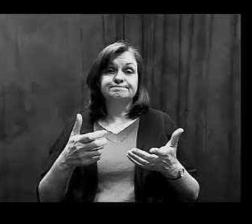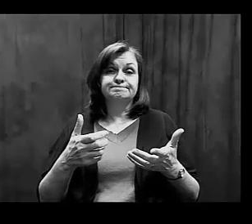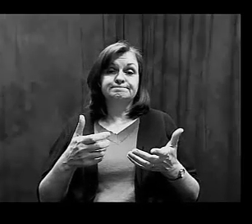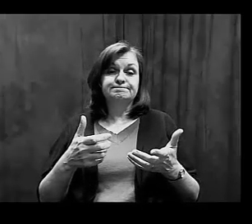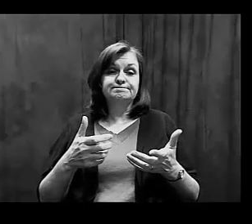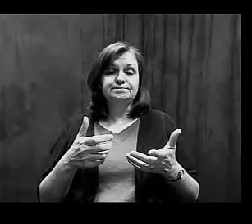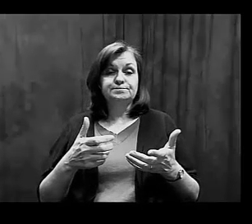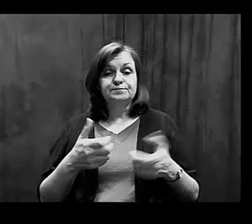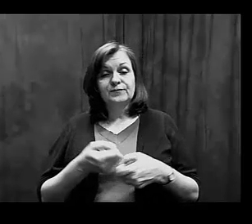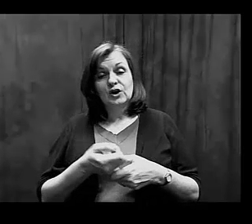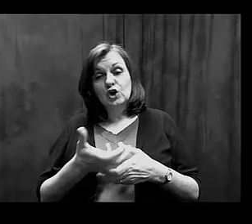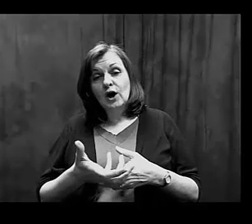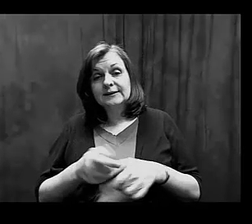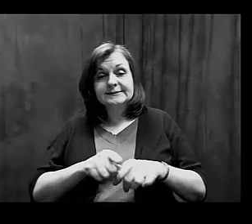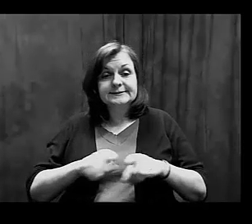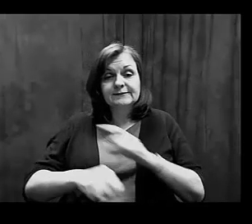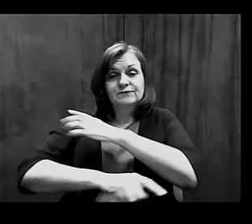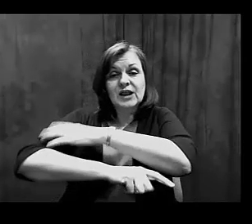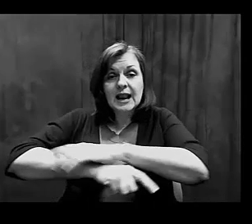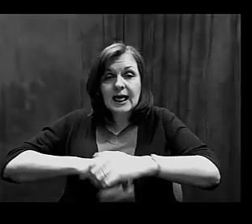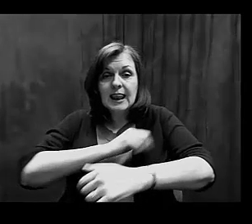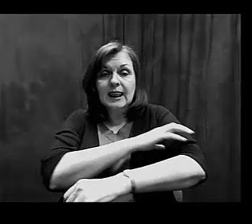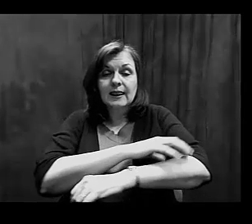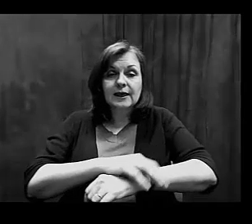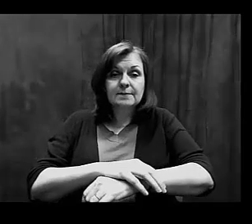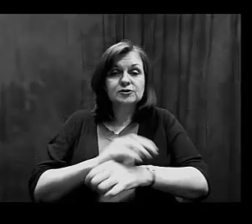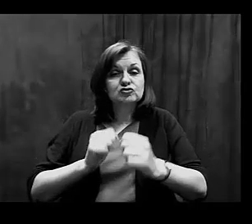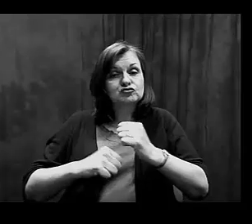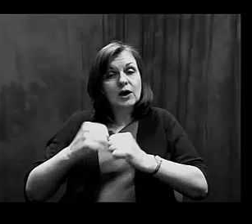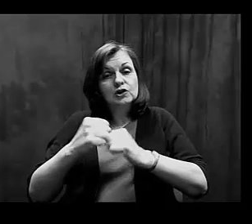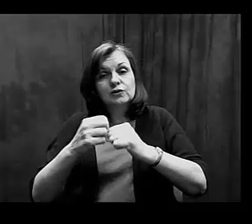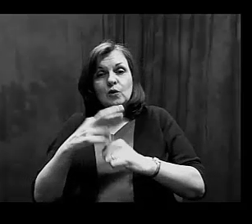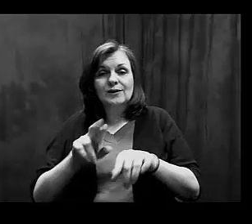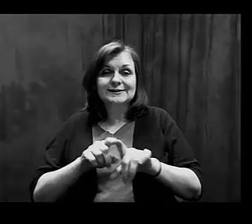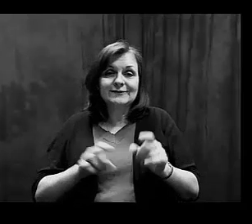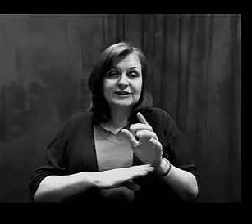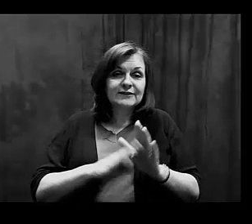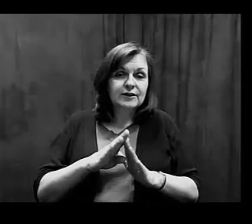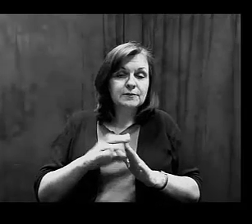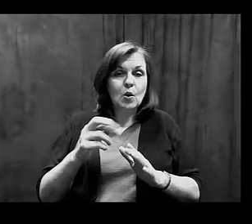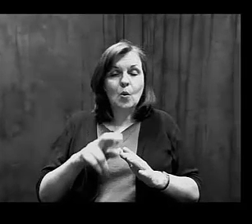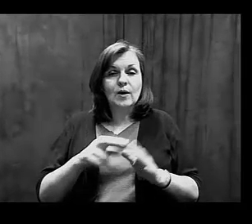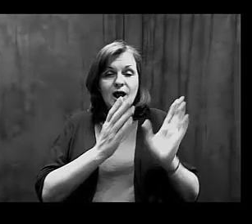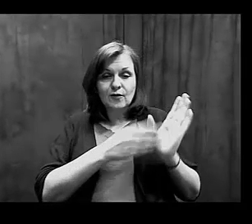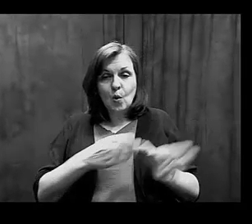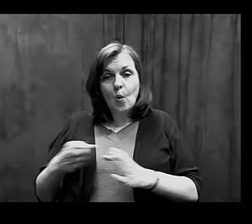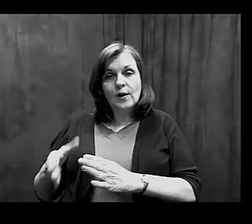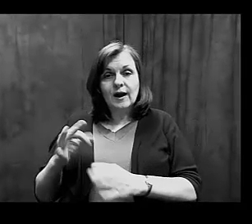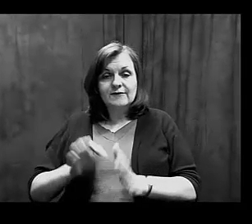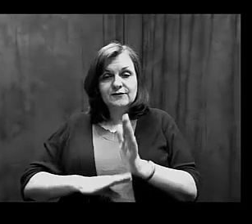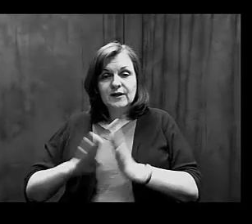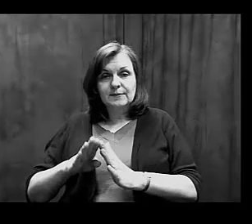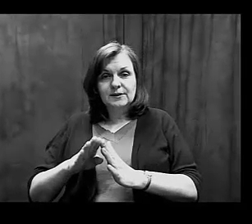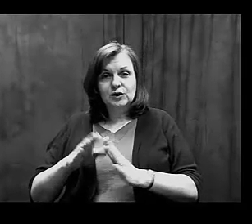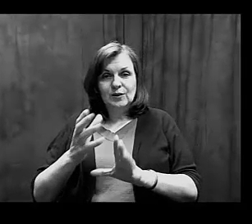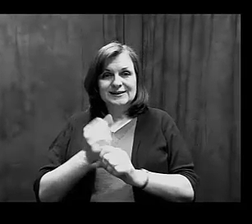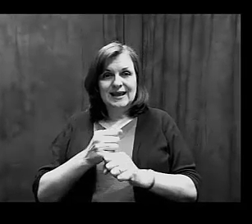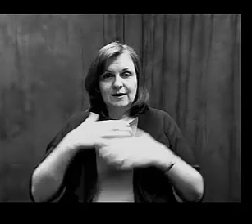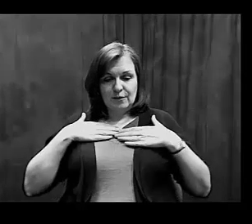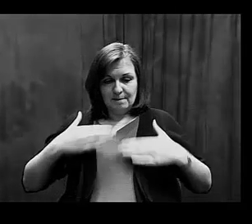limb structures you can get different development you can get different orders of development you can put torso's on upsidedown